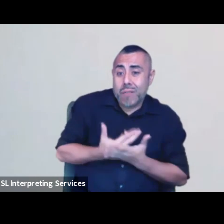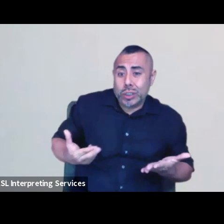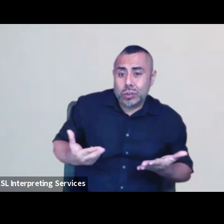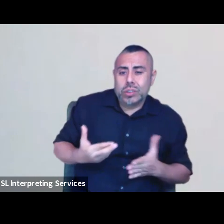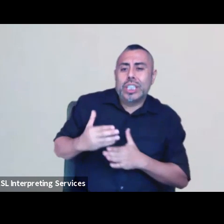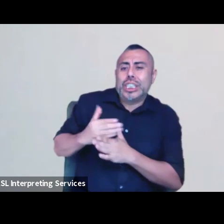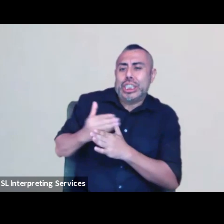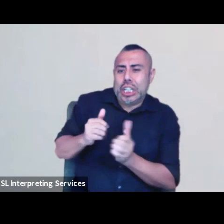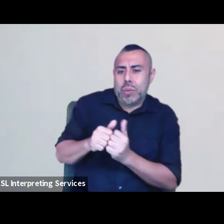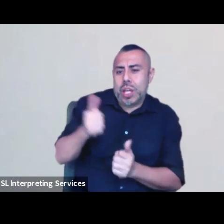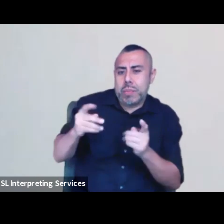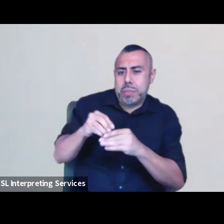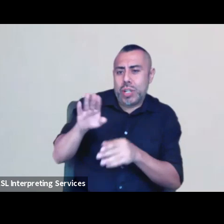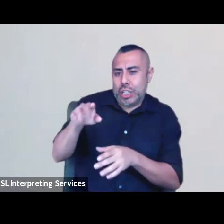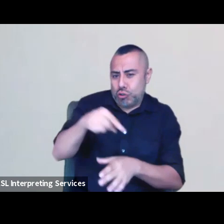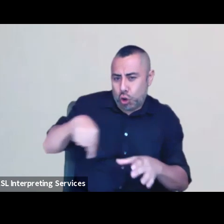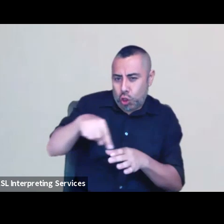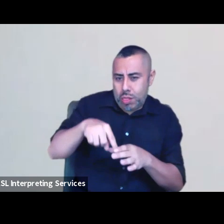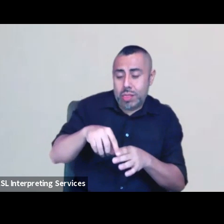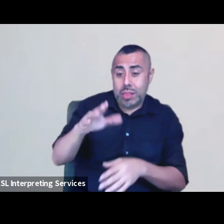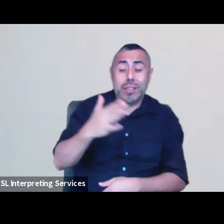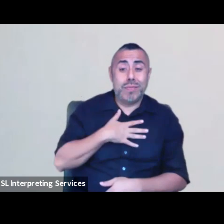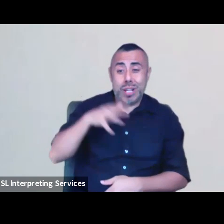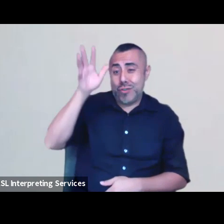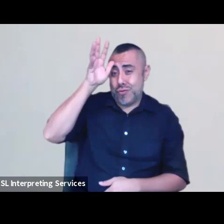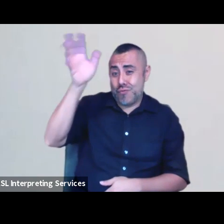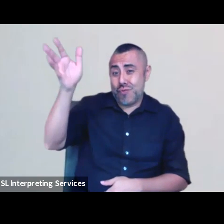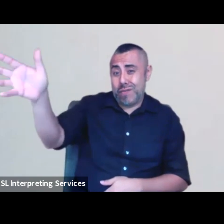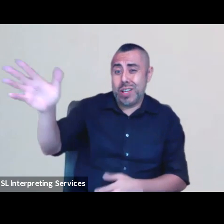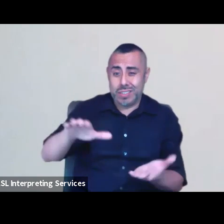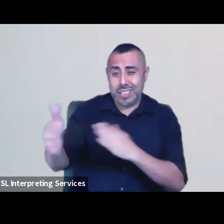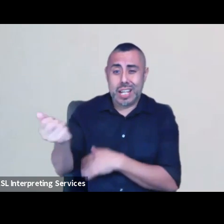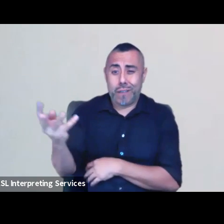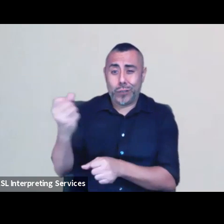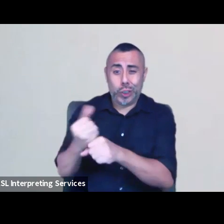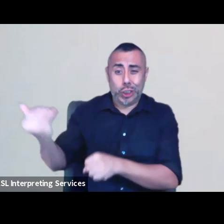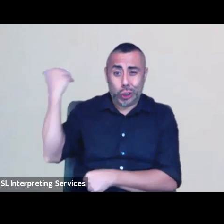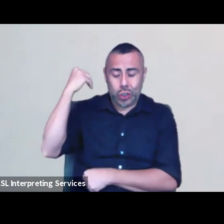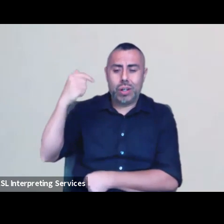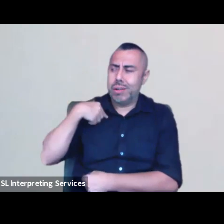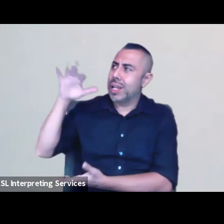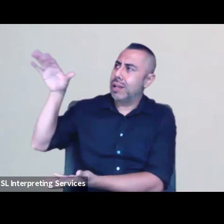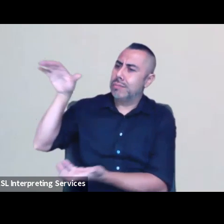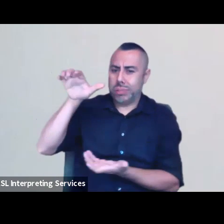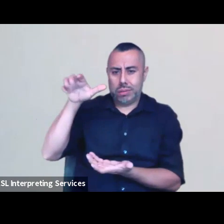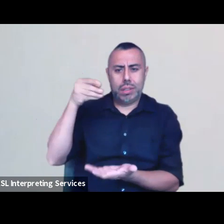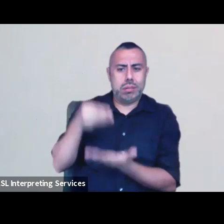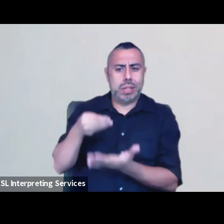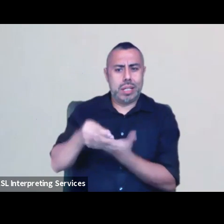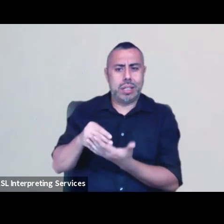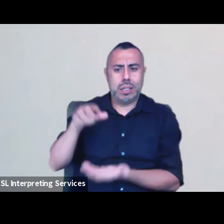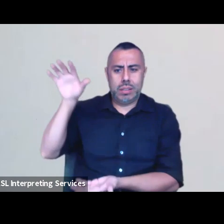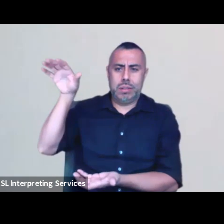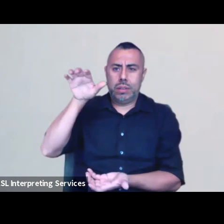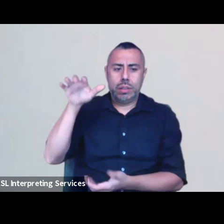I inherited some money when my grandfather died several years ago and my practice since then has been a practice of personal reparations,